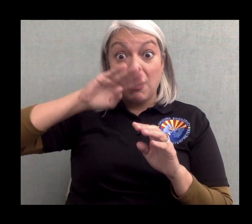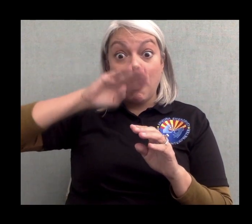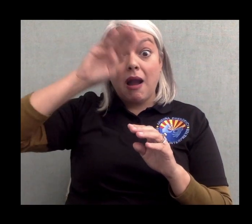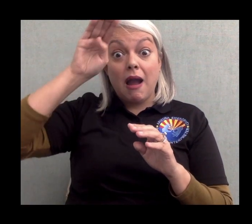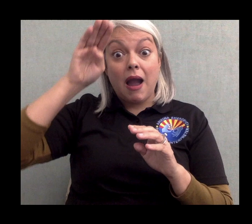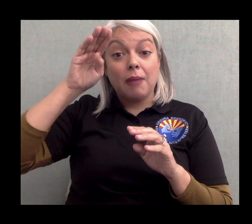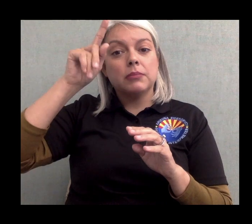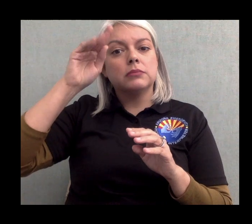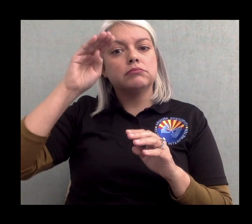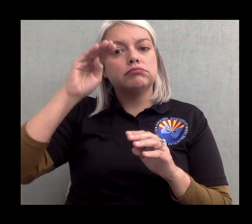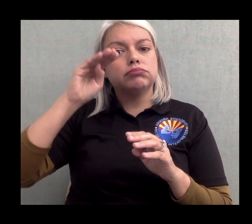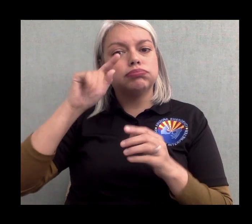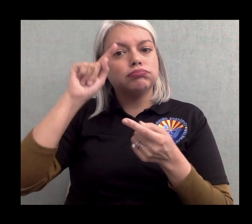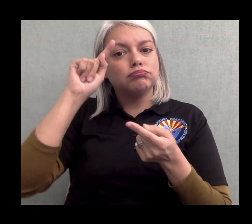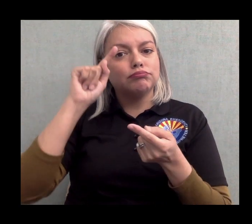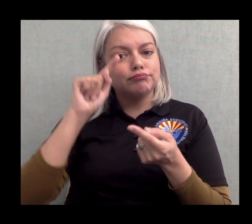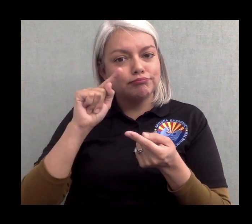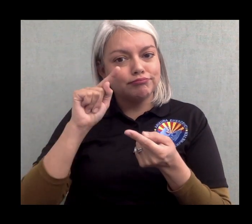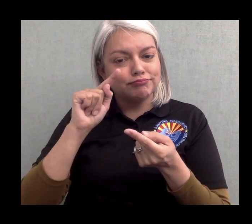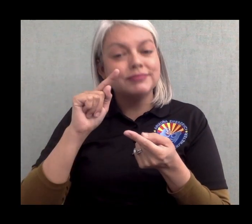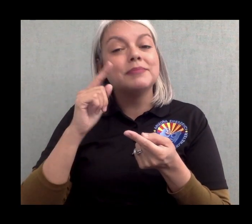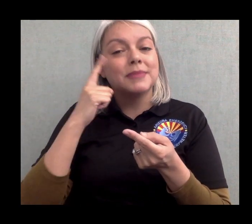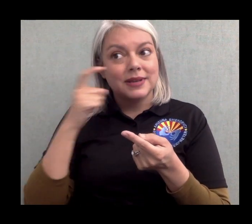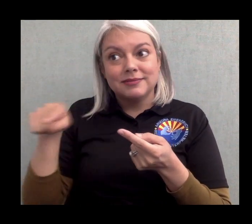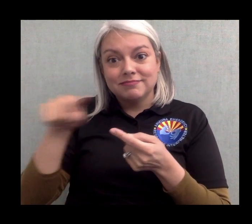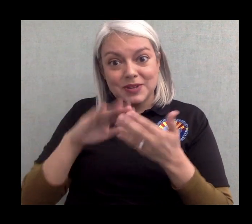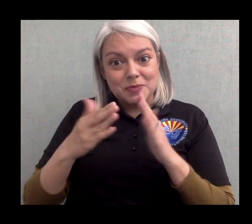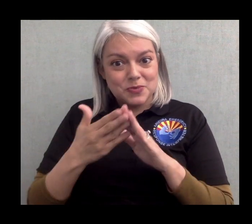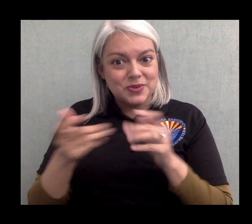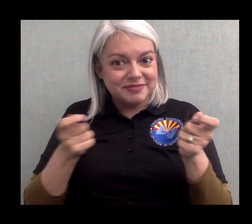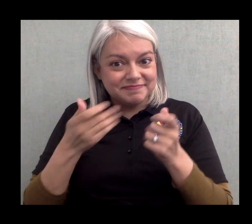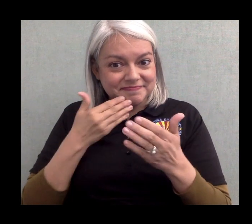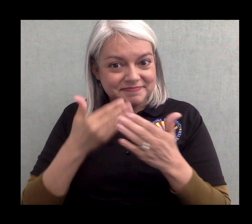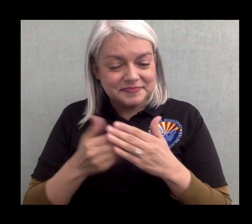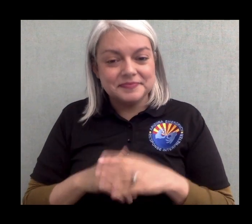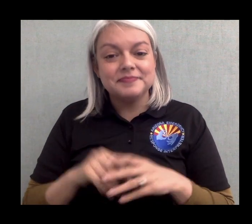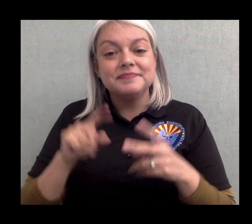tribute to what the community is doing. Secondly, we want to look at the hospitalizations. These